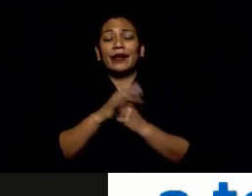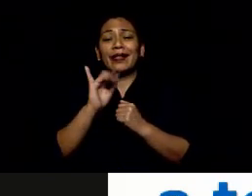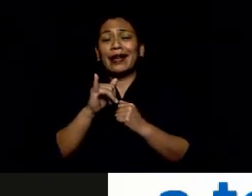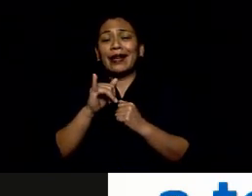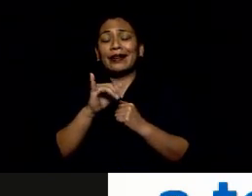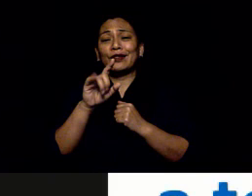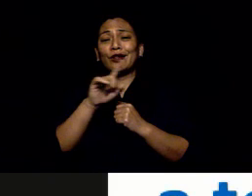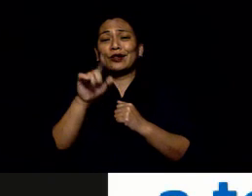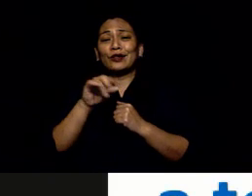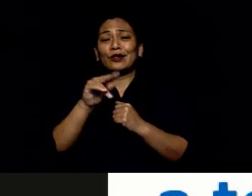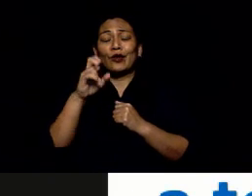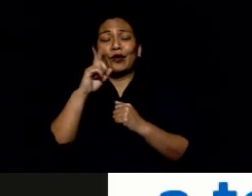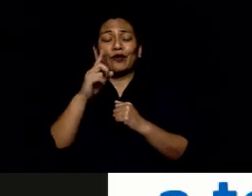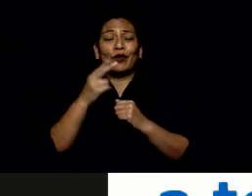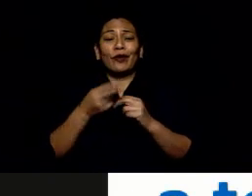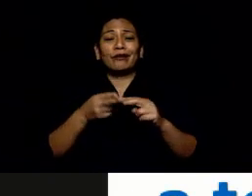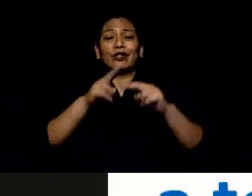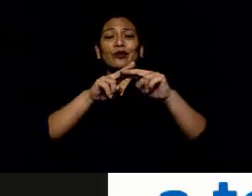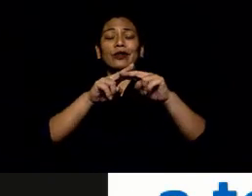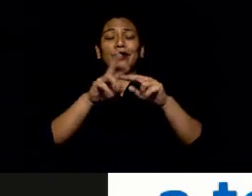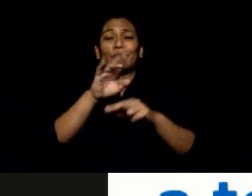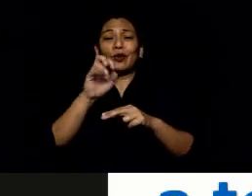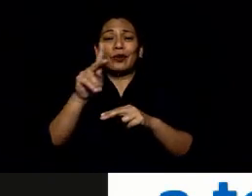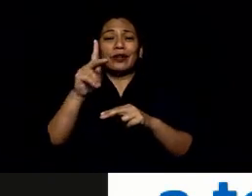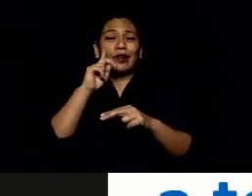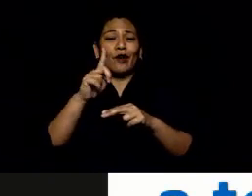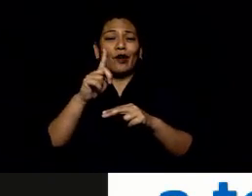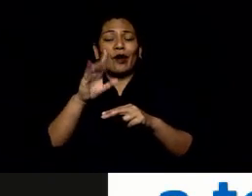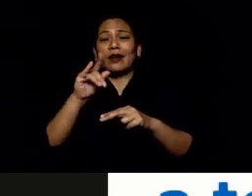increasing risks, so climate change is in that category.